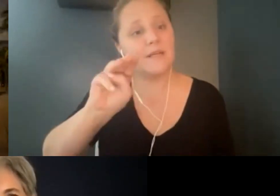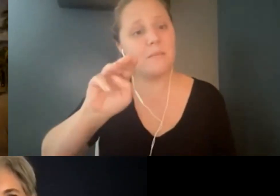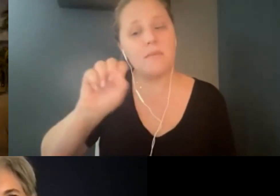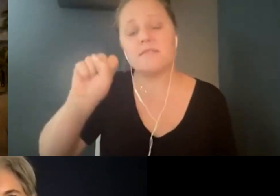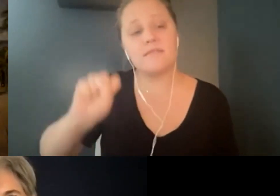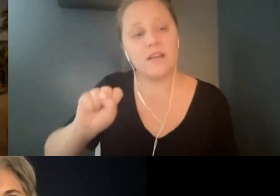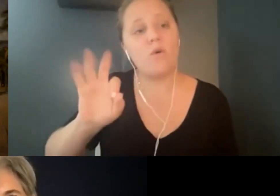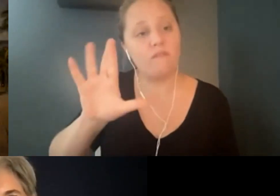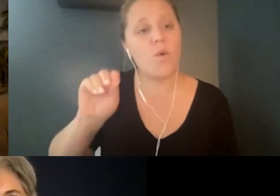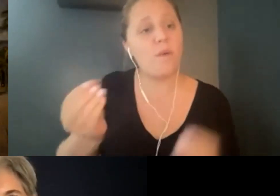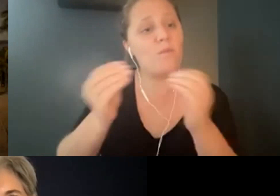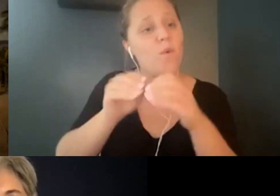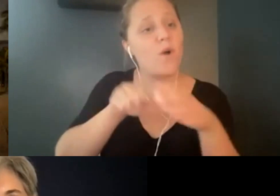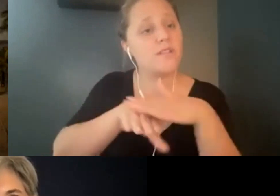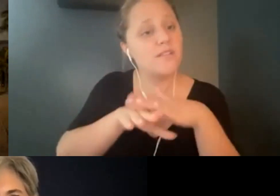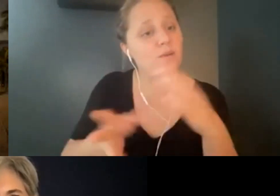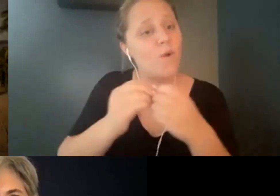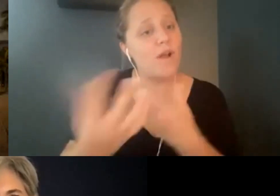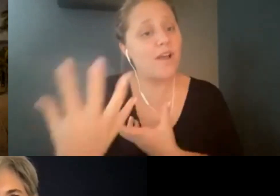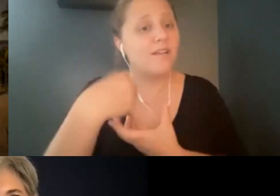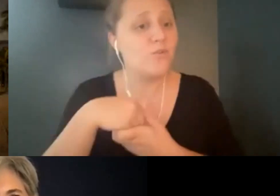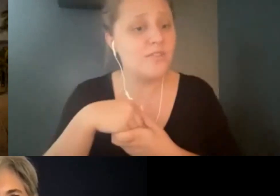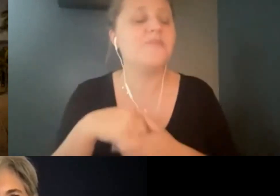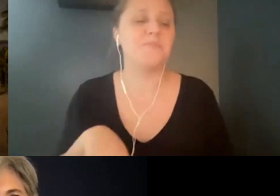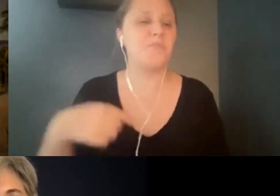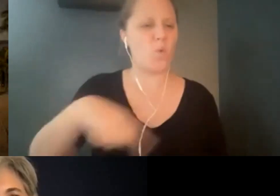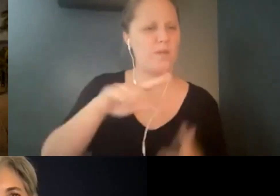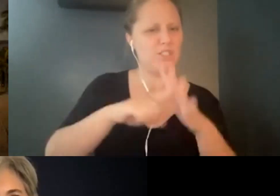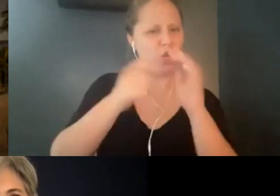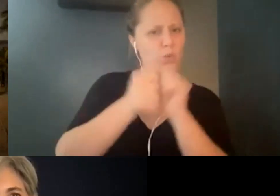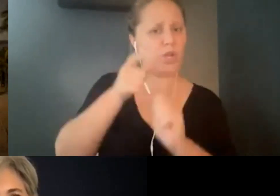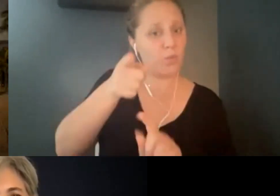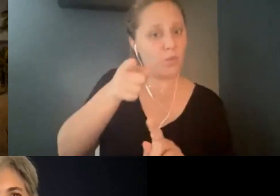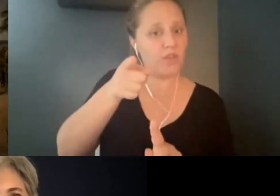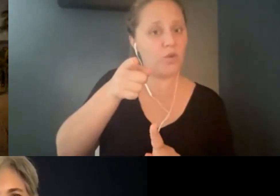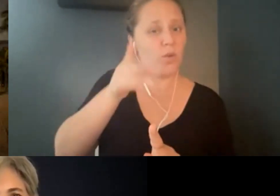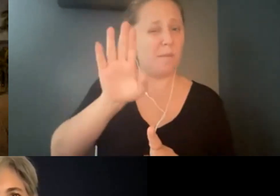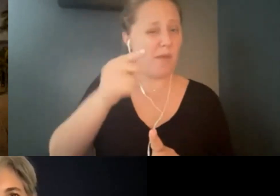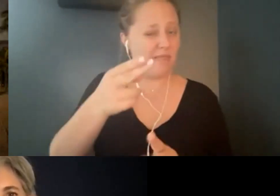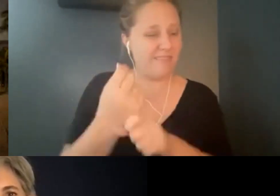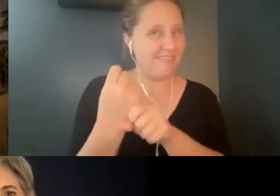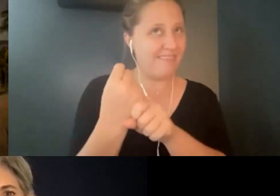In fact, we started working with Beth last year and I was thrilled when